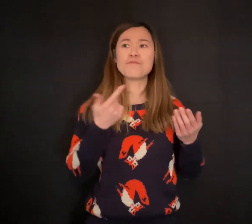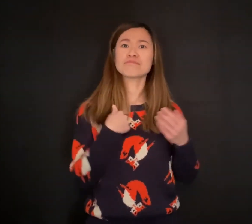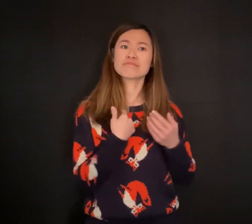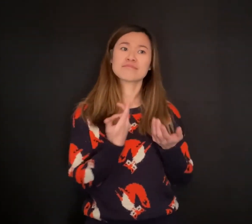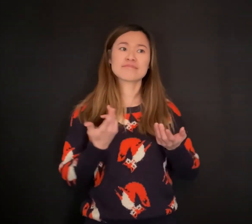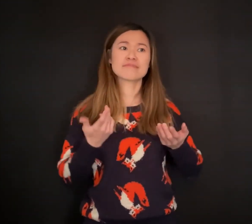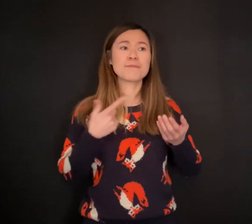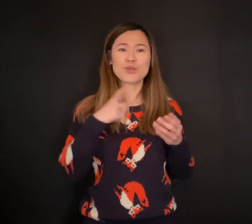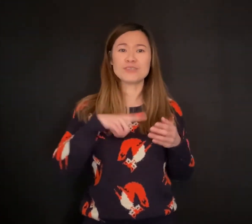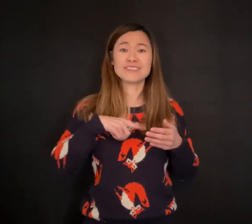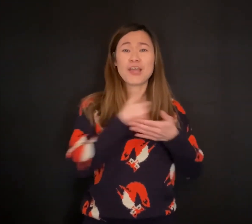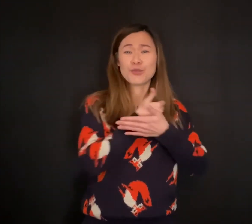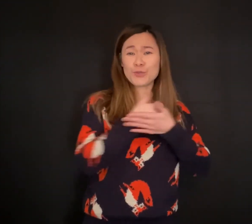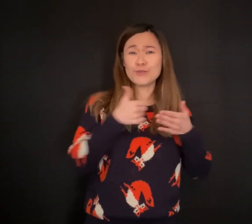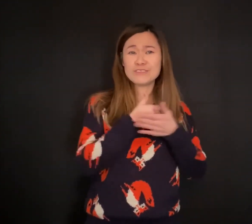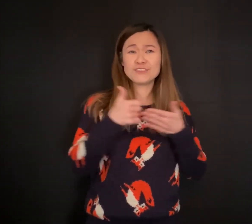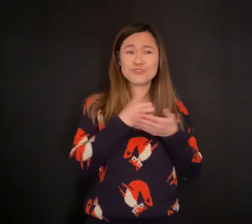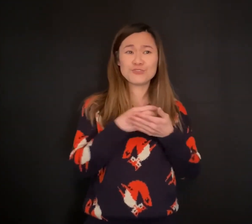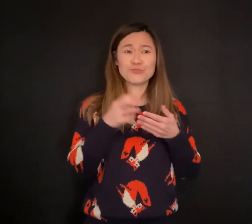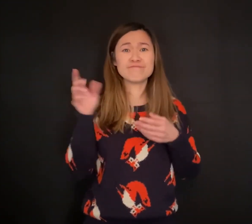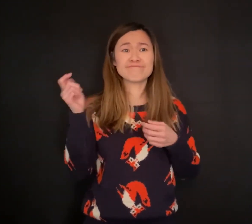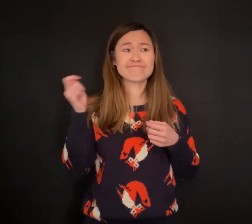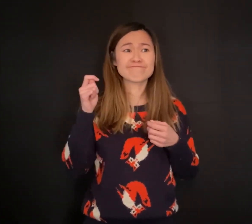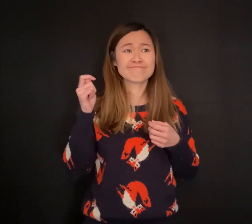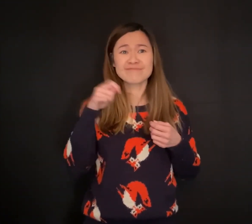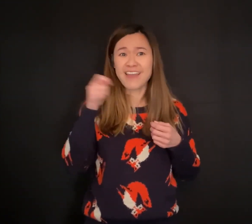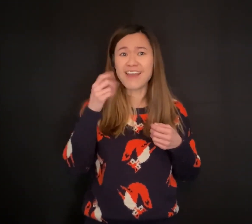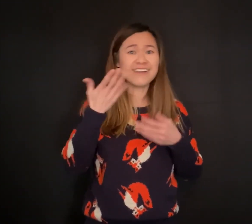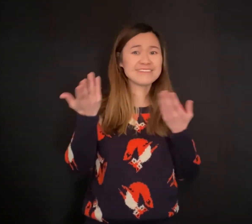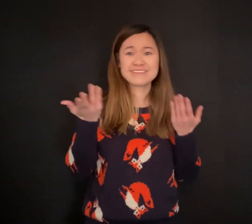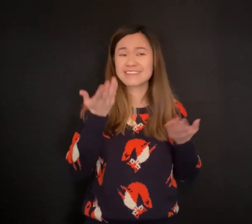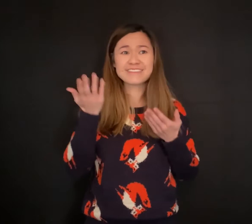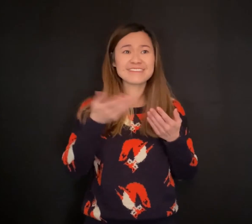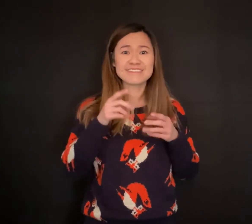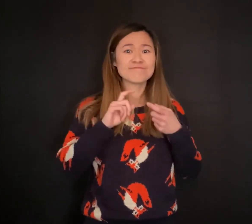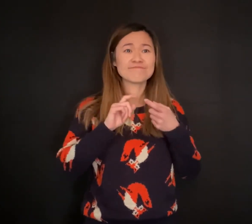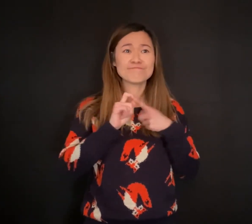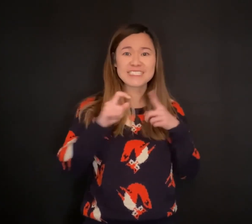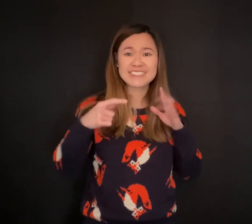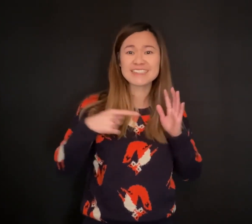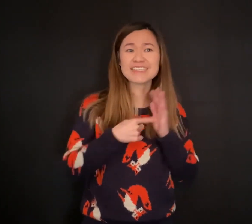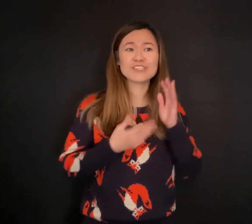I usually take a taxi and public transit